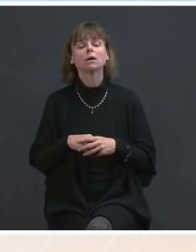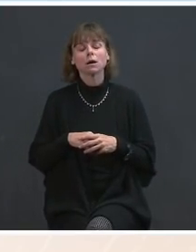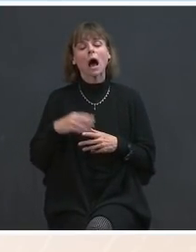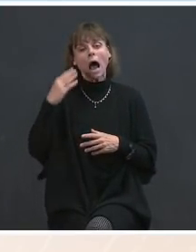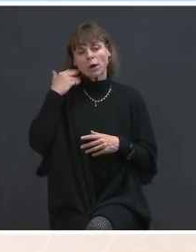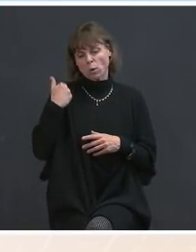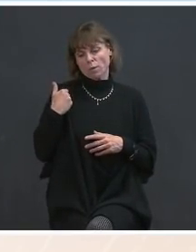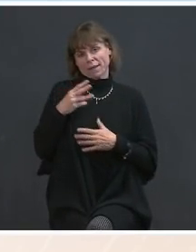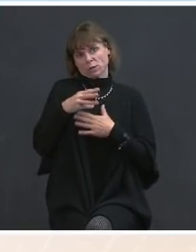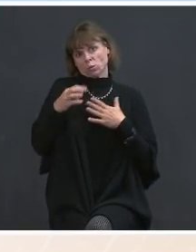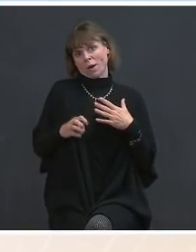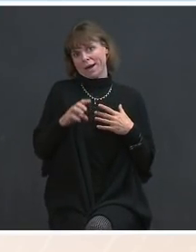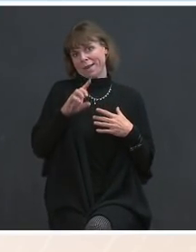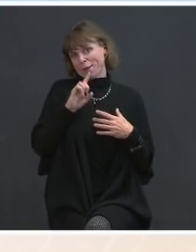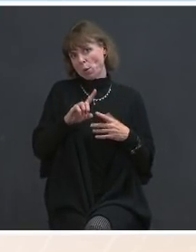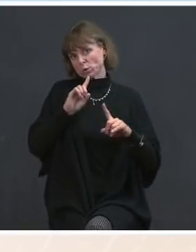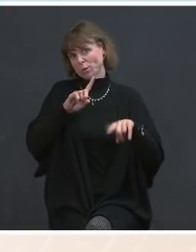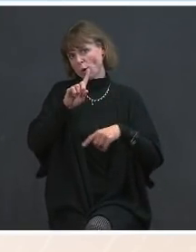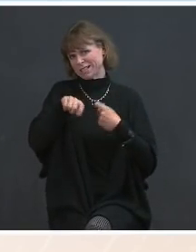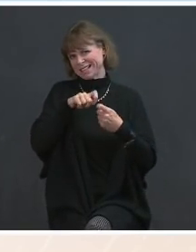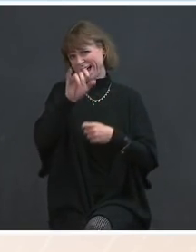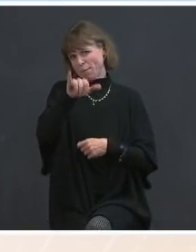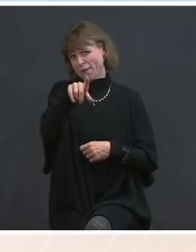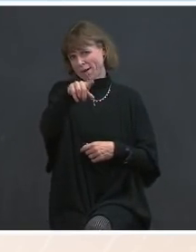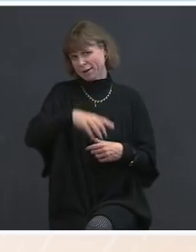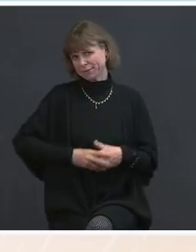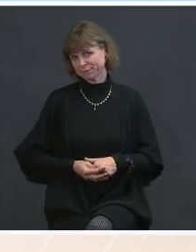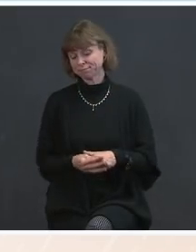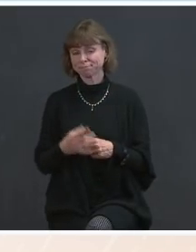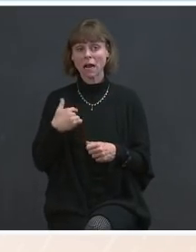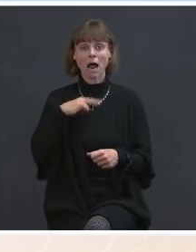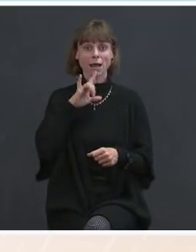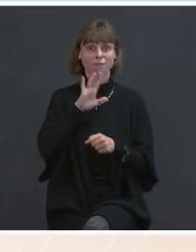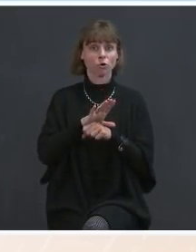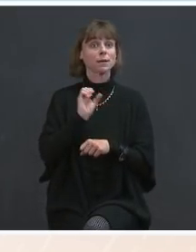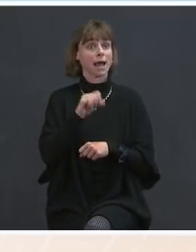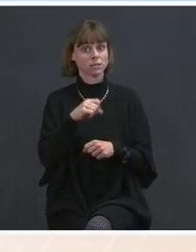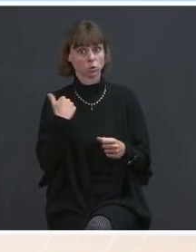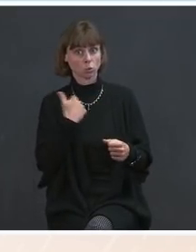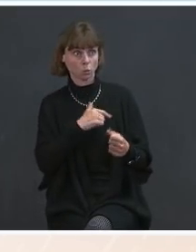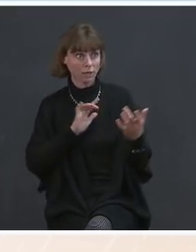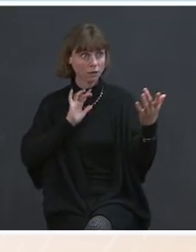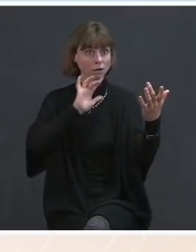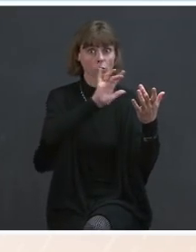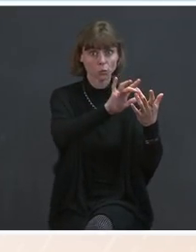on exactly that. And so I can confirm that we have reached out. We obviously have a main -- a series of --